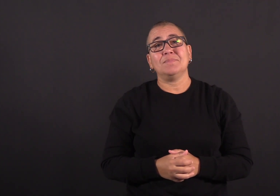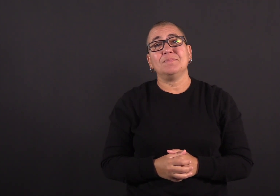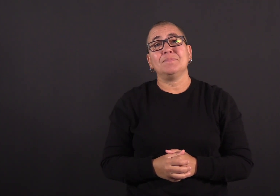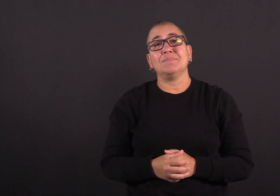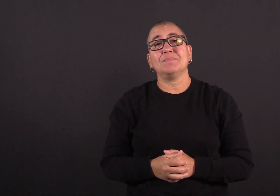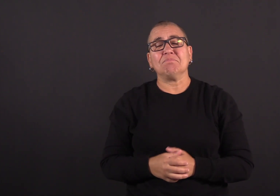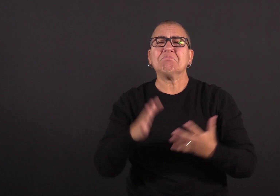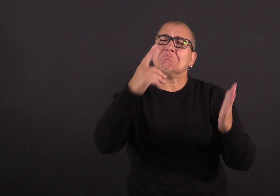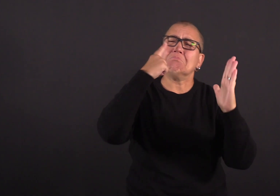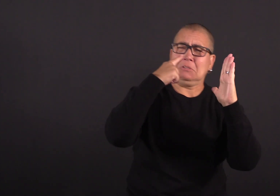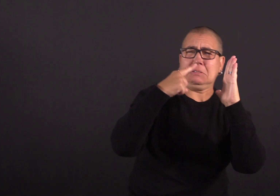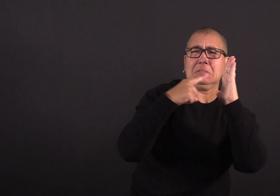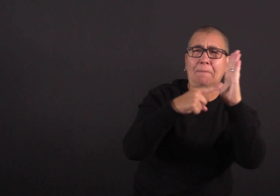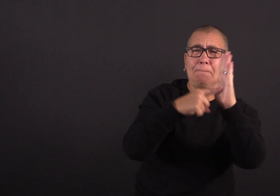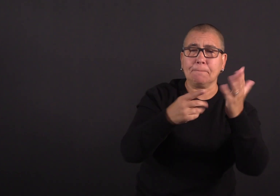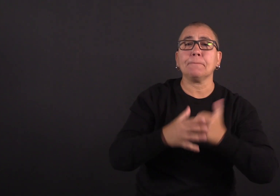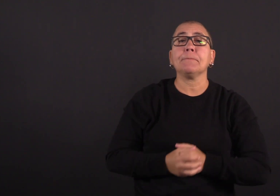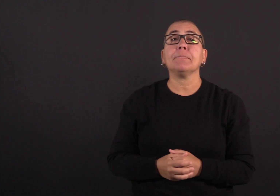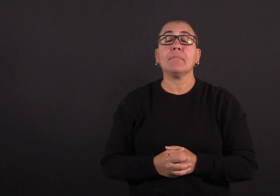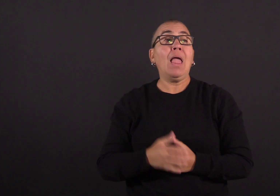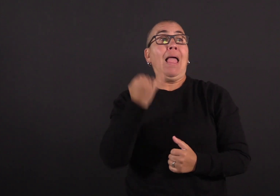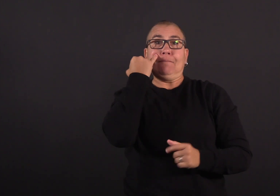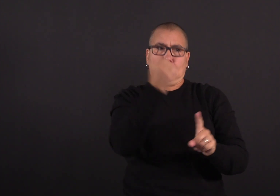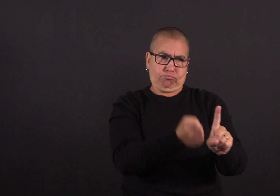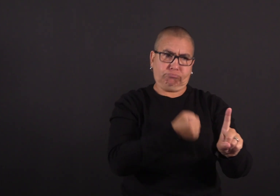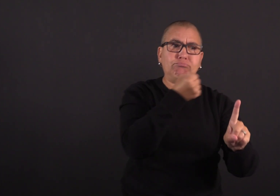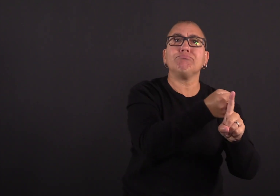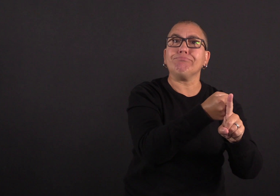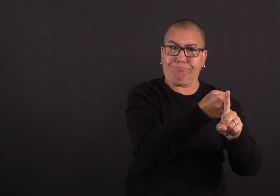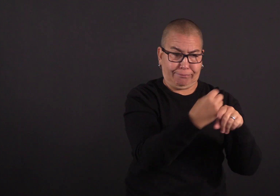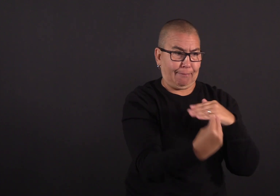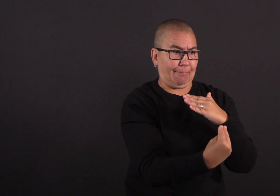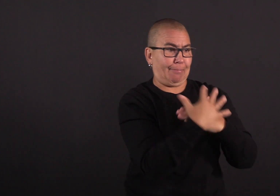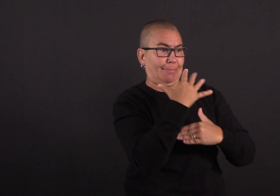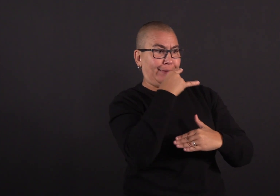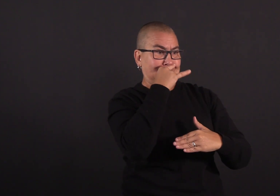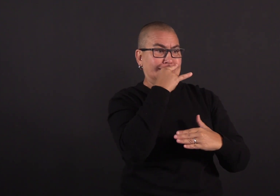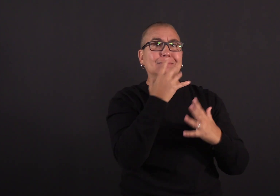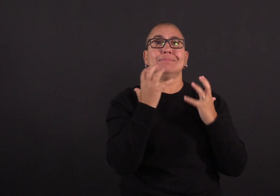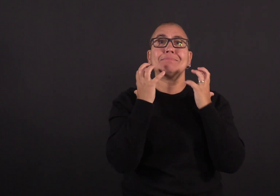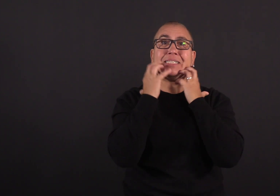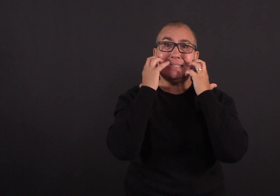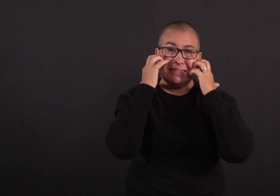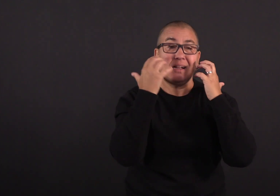Senior public health specialist Tiana Cervantes said immunizations don’t only protect children